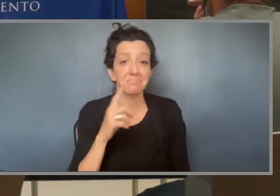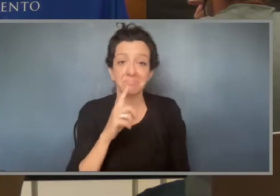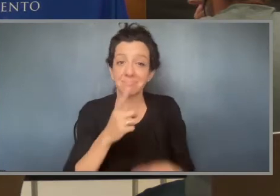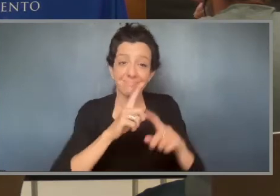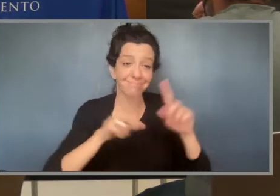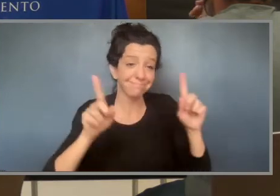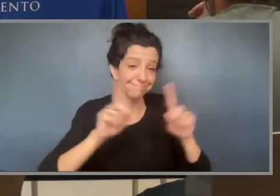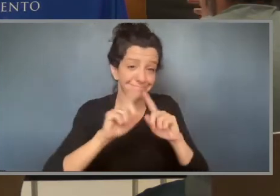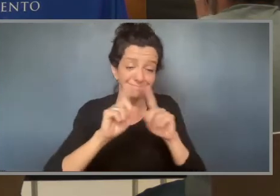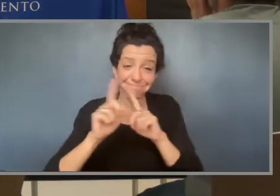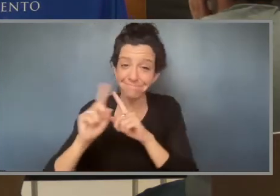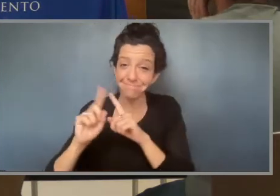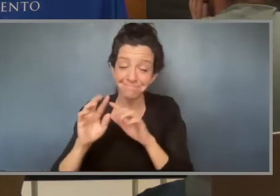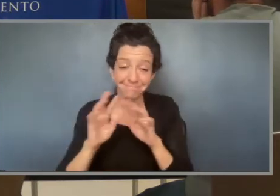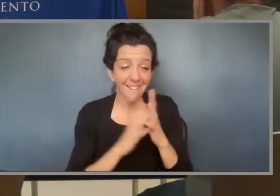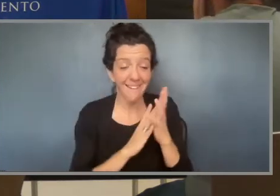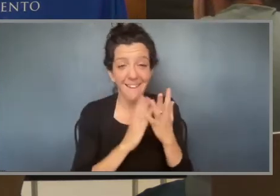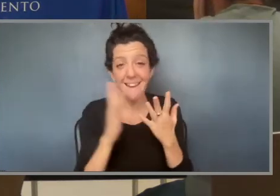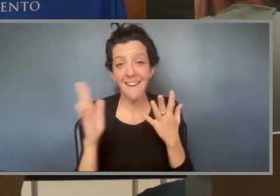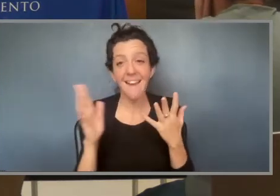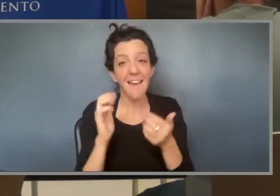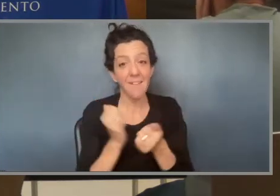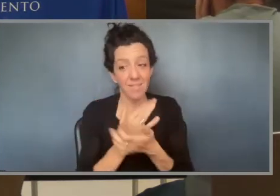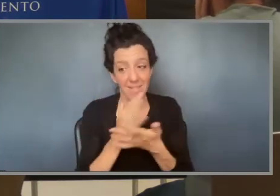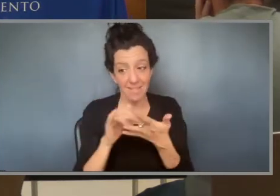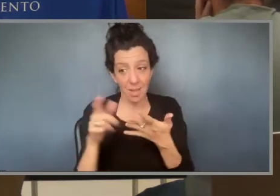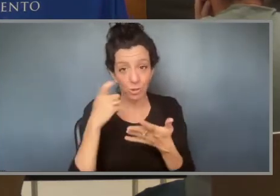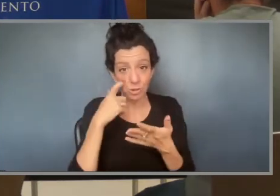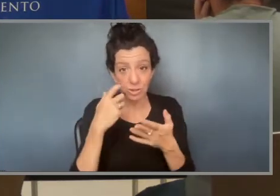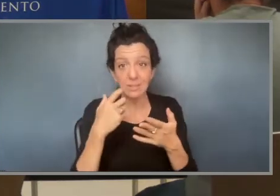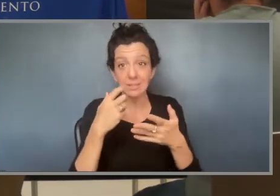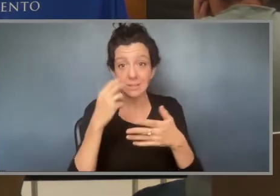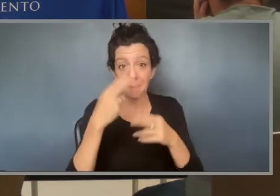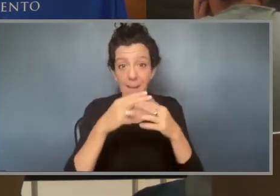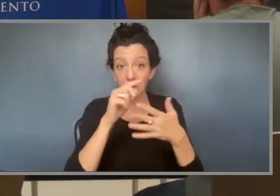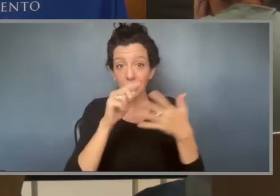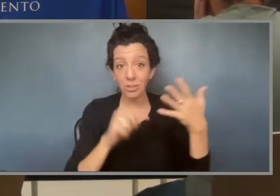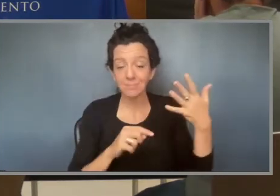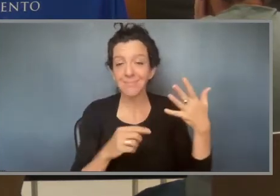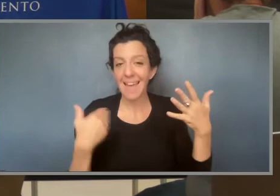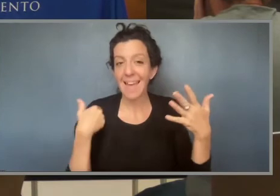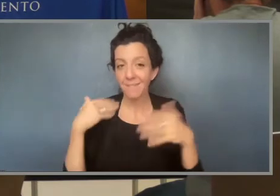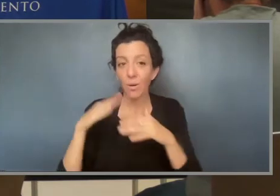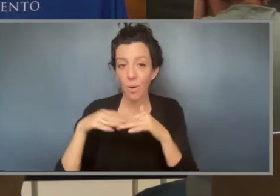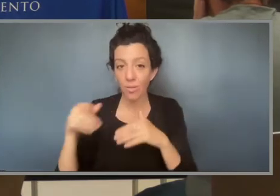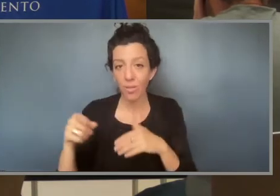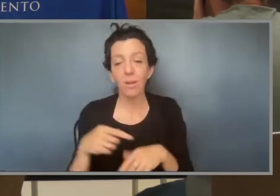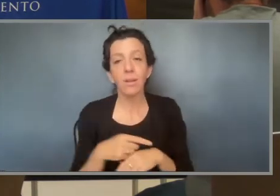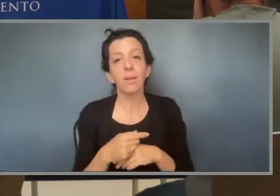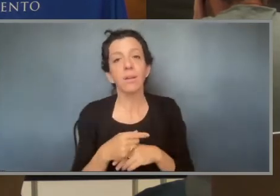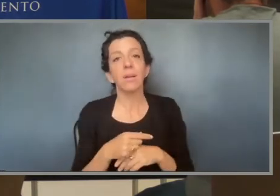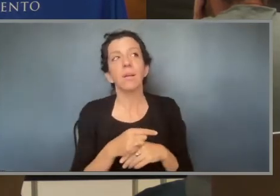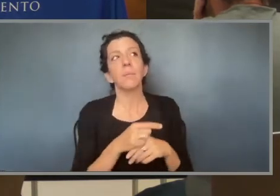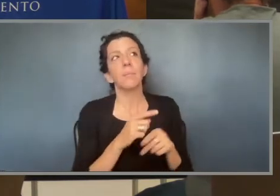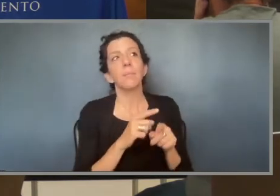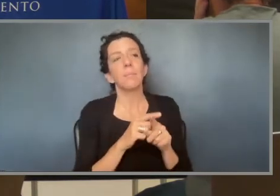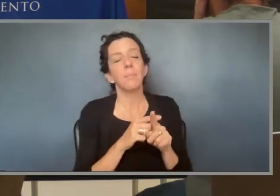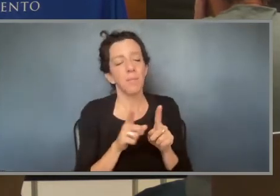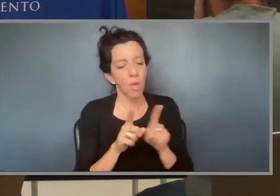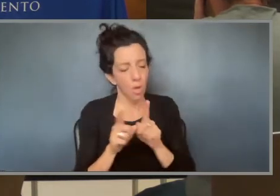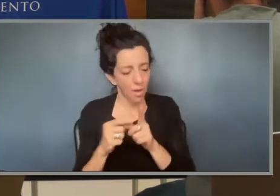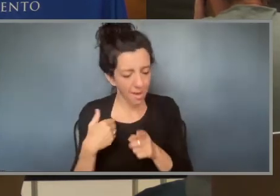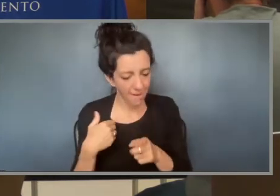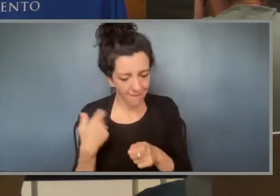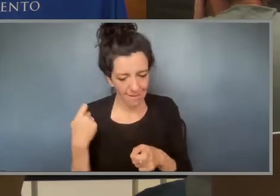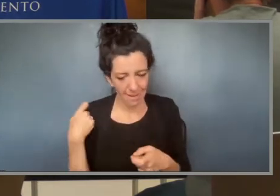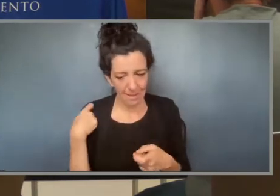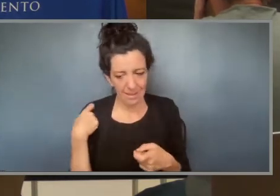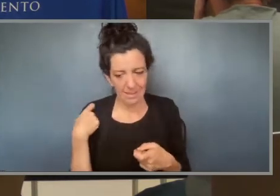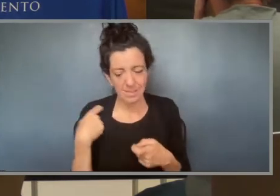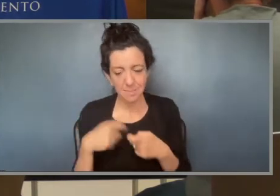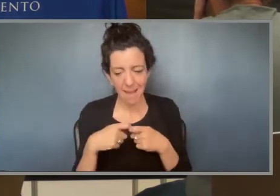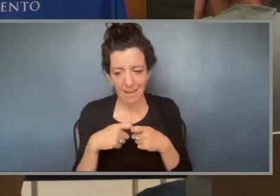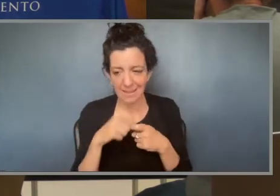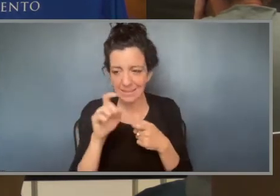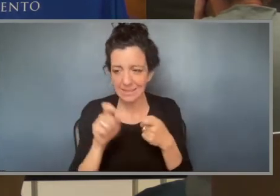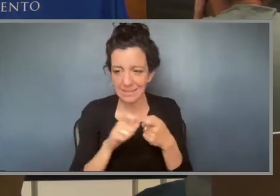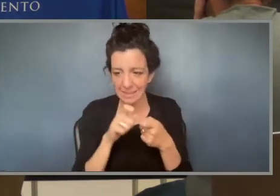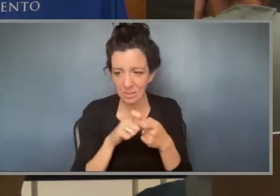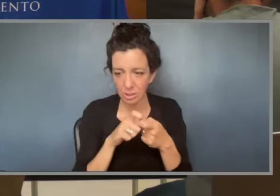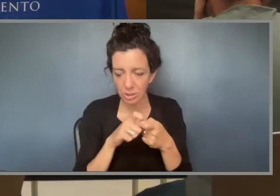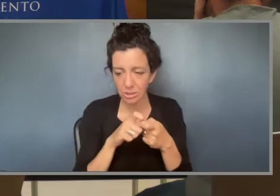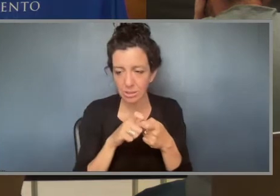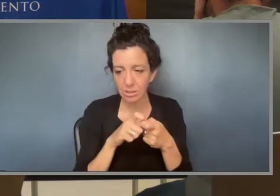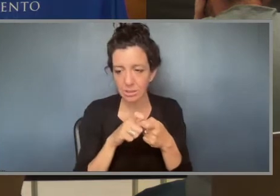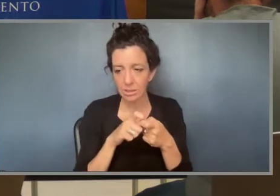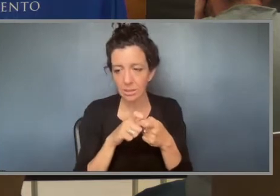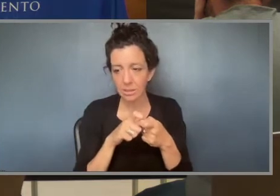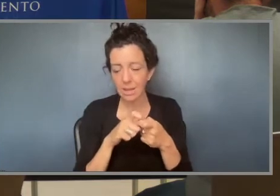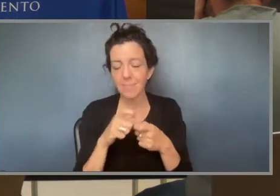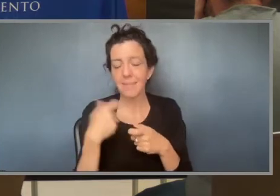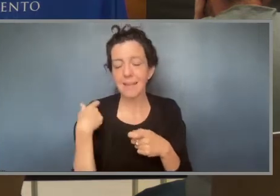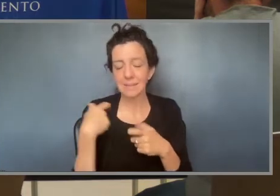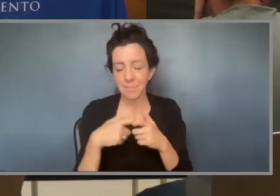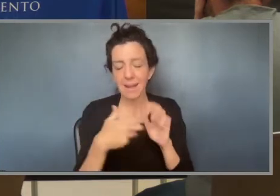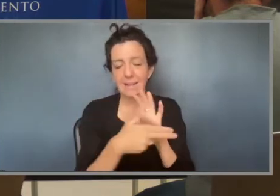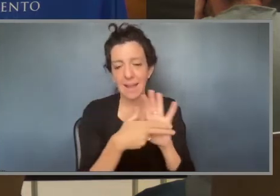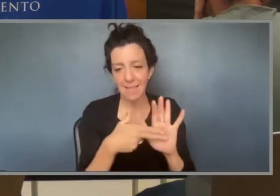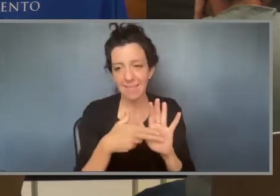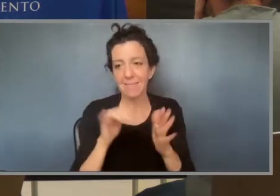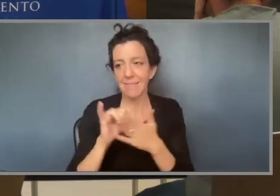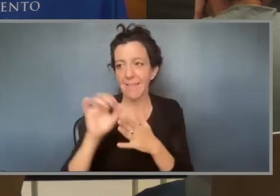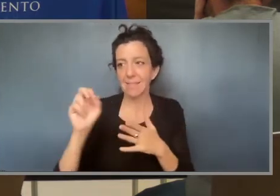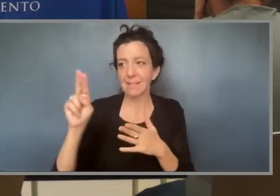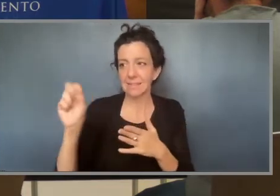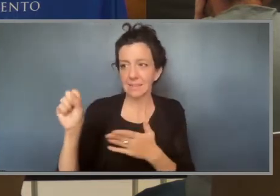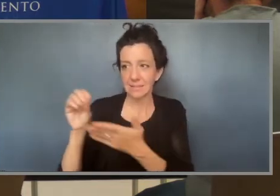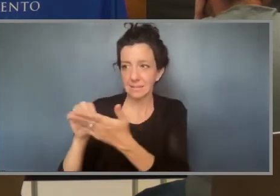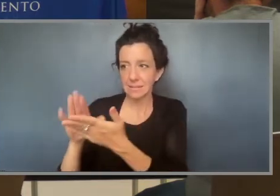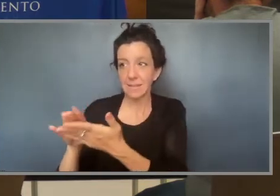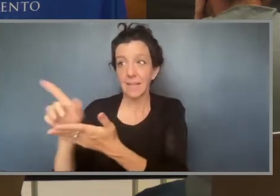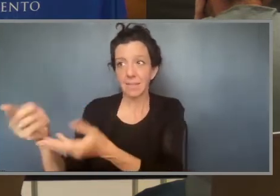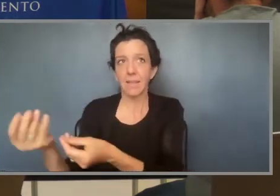Studio: And it it it runs the gamut all of those that you read off are mentioned, but there's a Hispanic non Hispanic